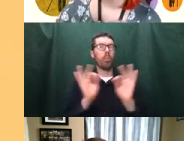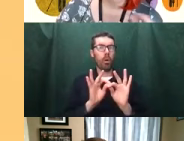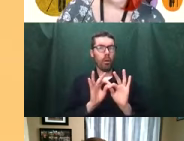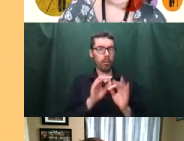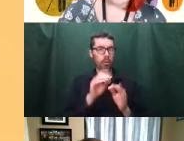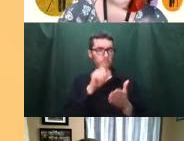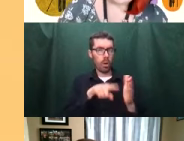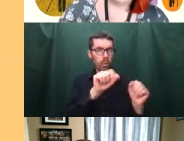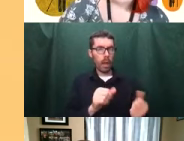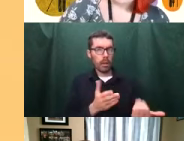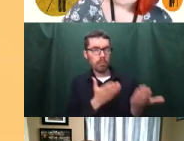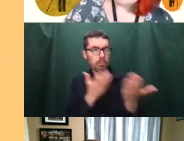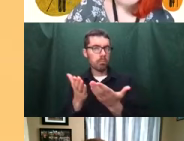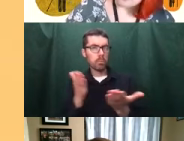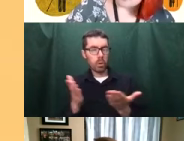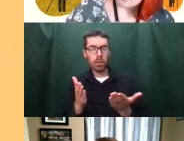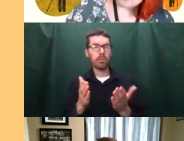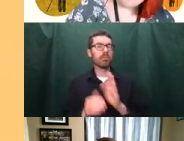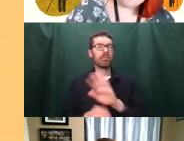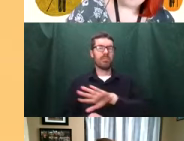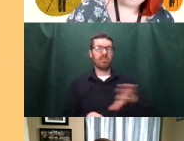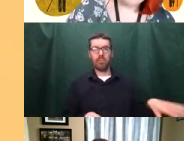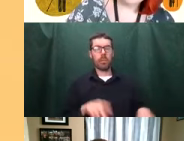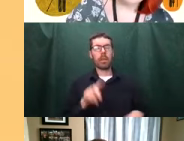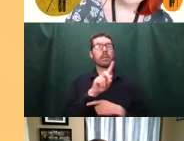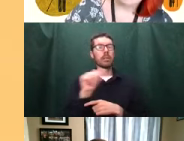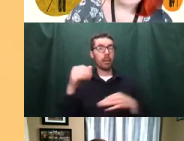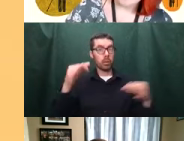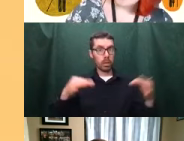In disa, and a disability justice framework though, worth is something every person just